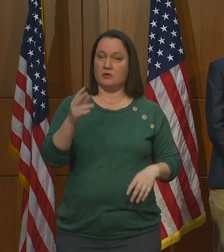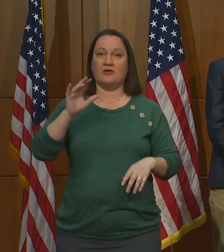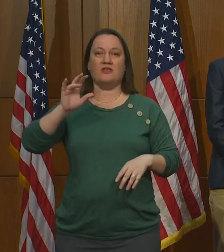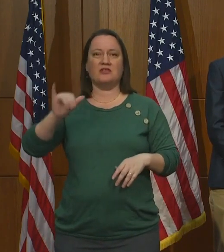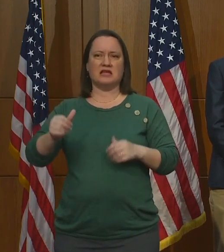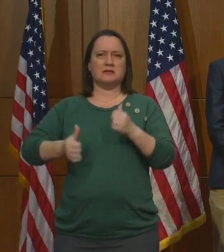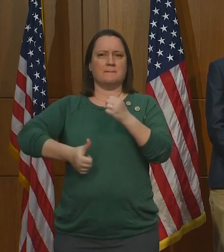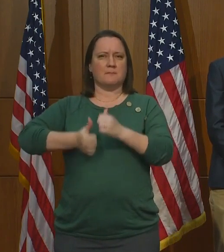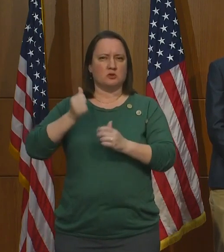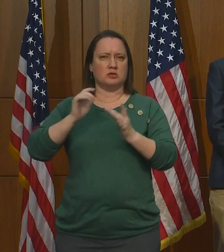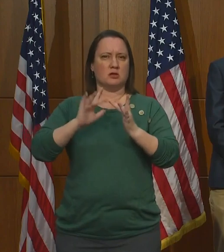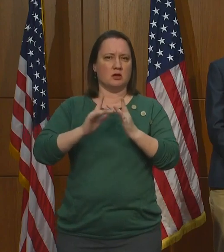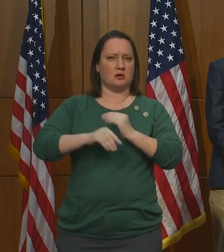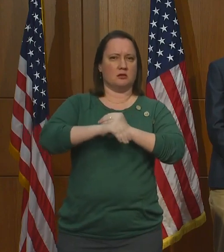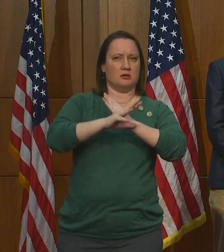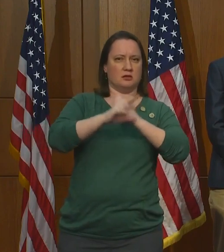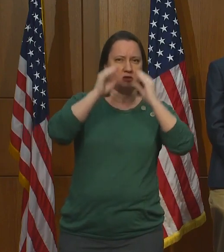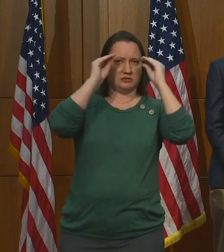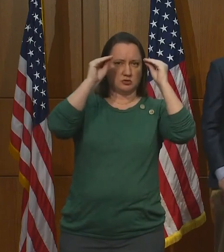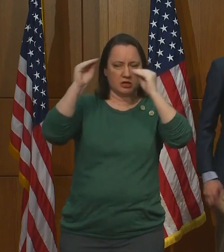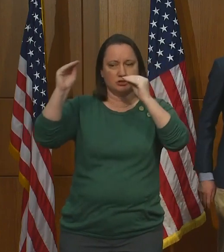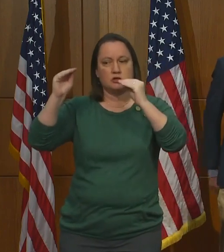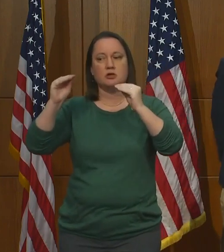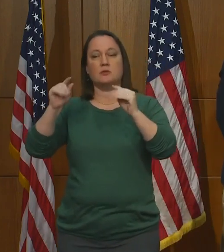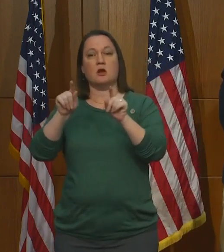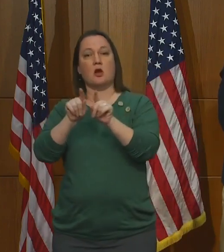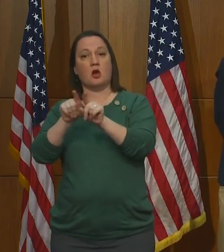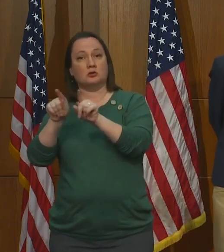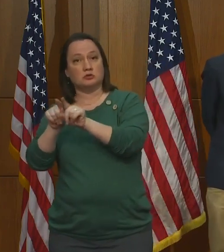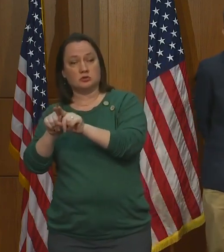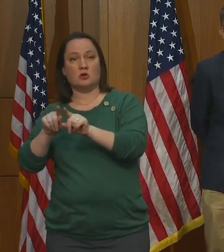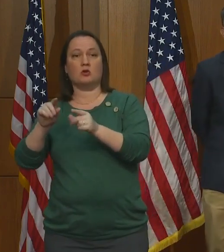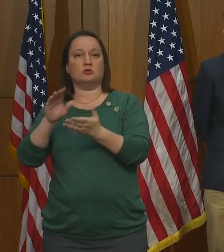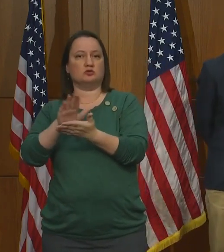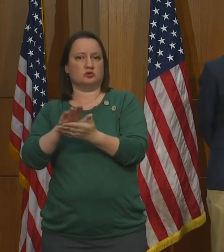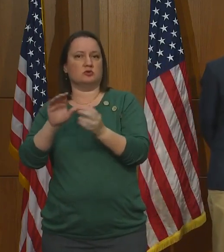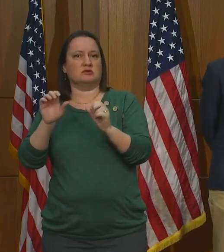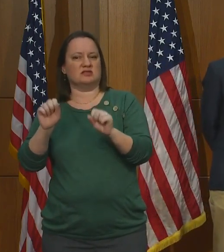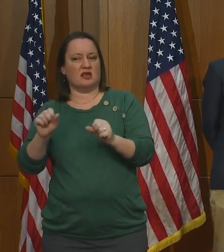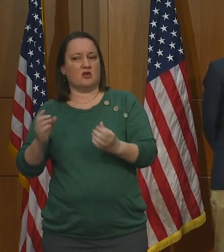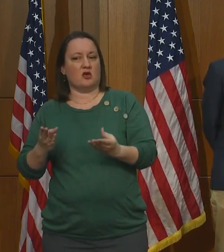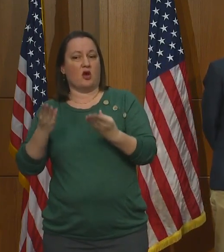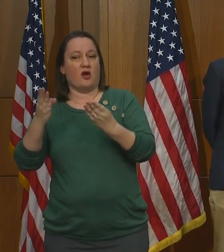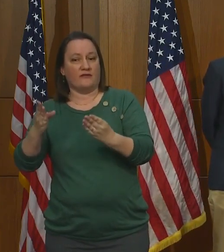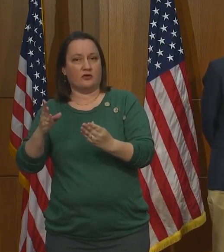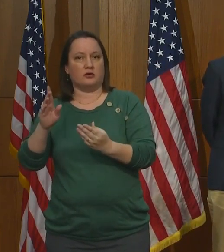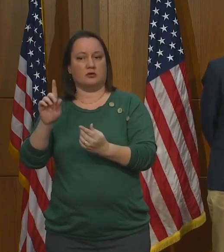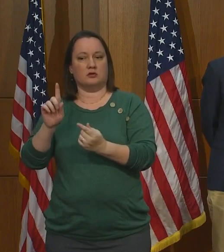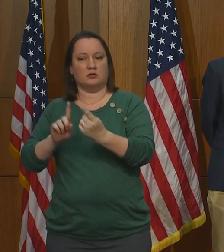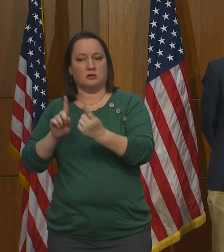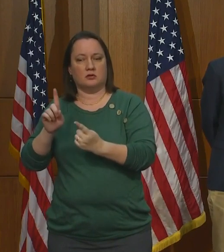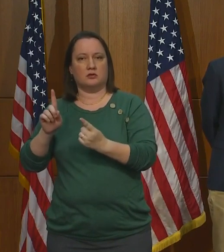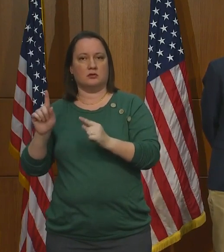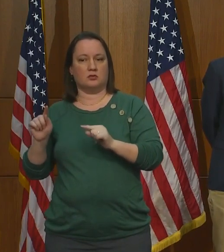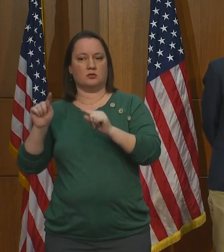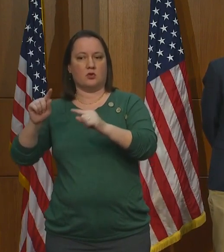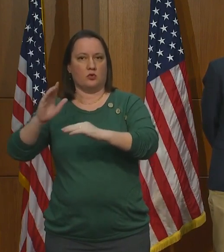TO WHICH WHERE WE STILL HAVE PREDOMINATELY REMOTE INSTRUCTION BUT IN ADDITION TO THE PHASE ONE EXCEPTION SCHOOLS